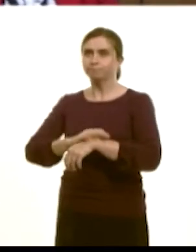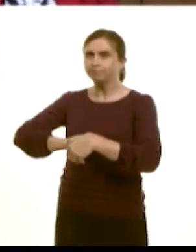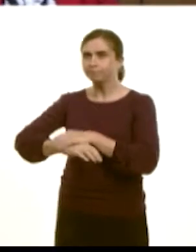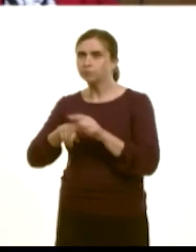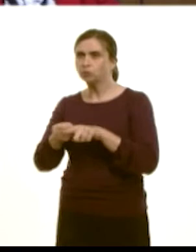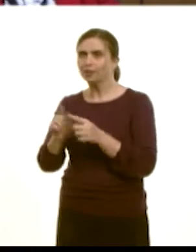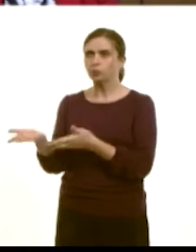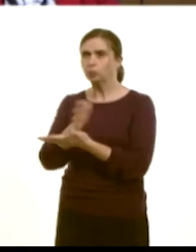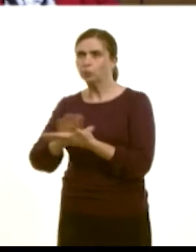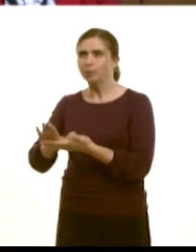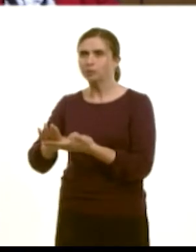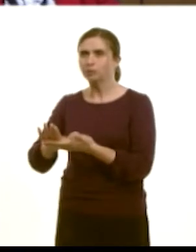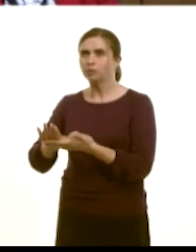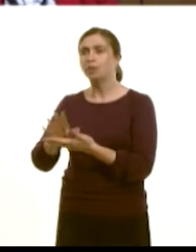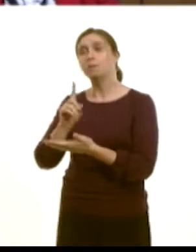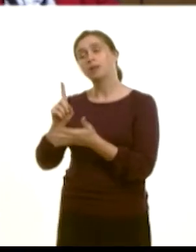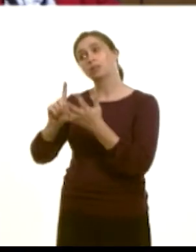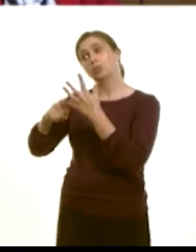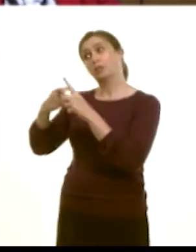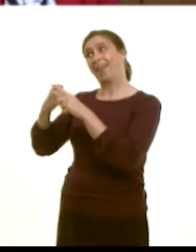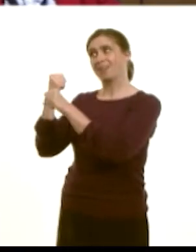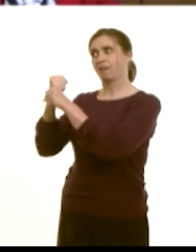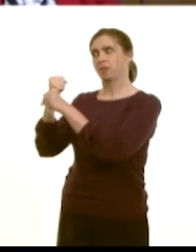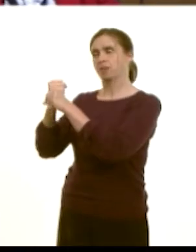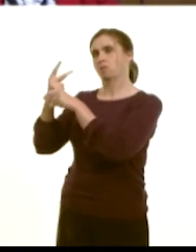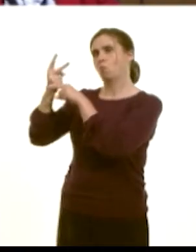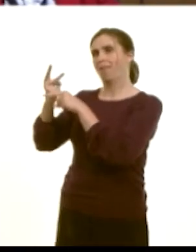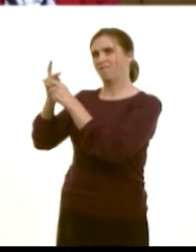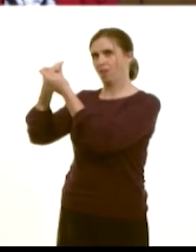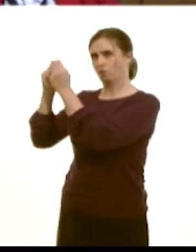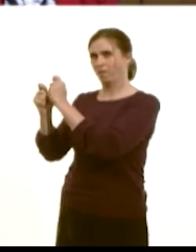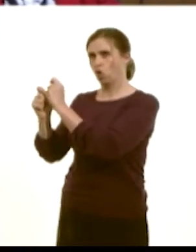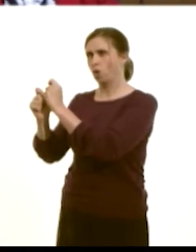great challenge in the light of UK Government welfare reforms and reducing budgets, as well